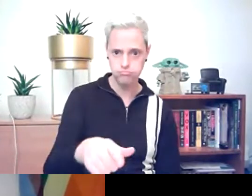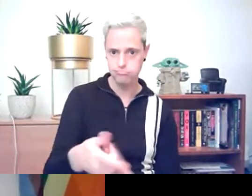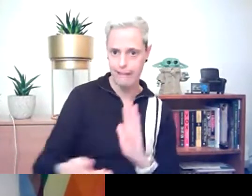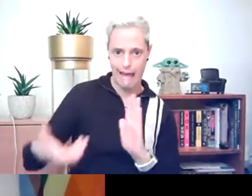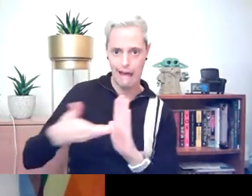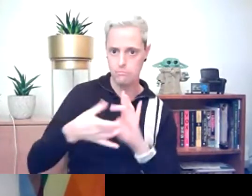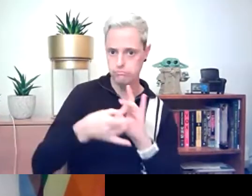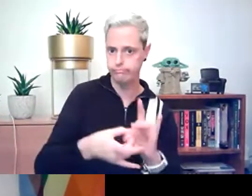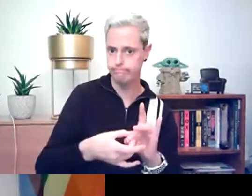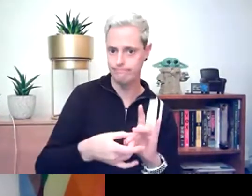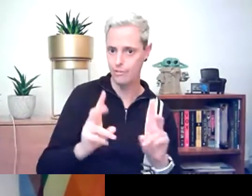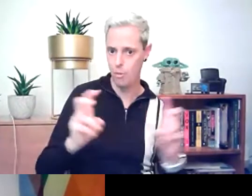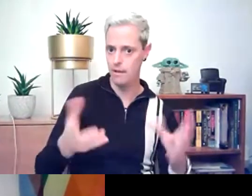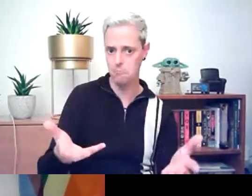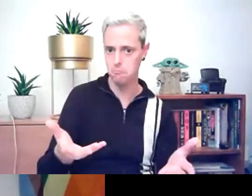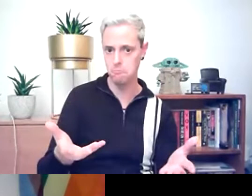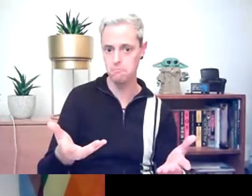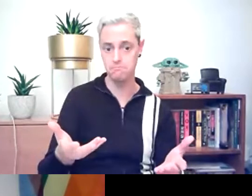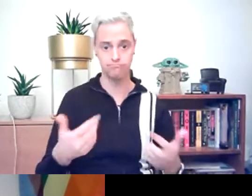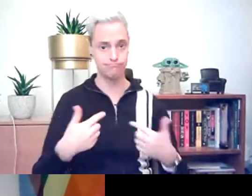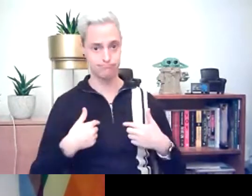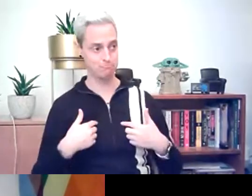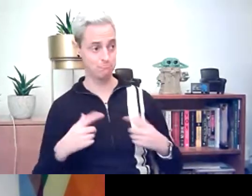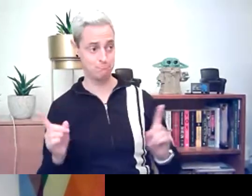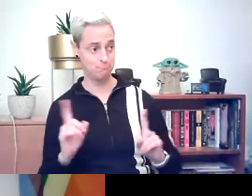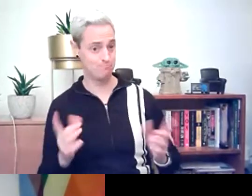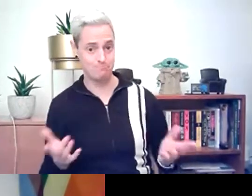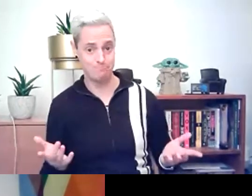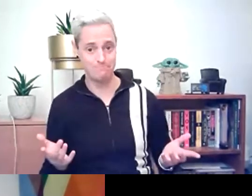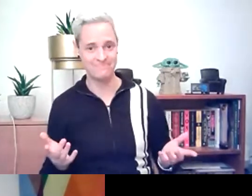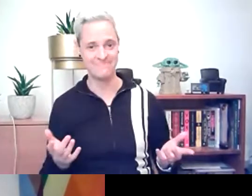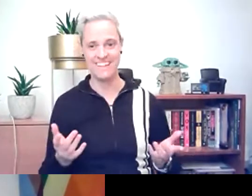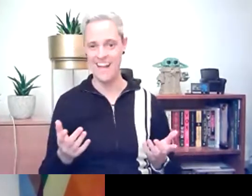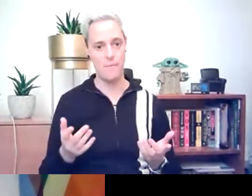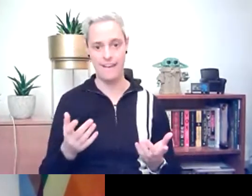18:36:22 Let's go. I mean, yeah, there'll be a million things that come to me in a minute,